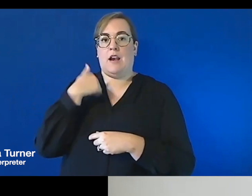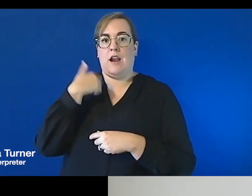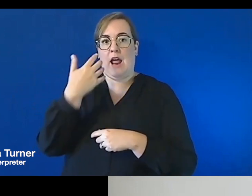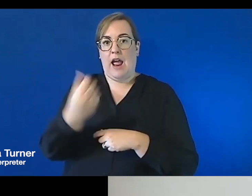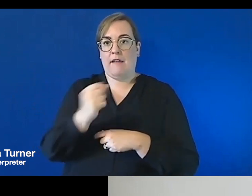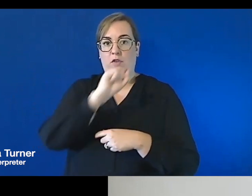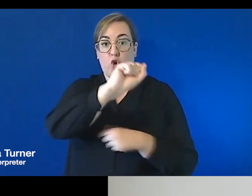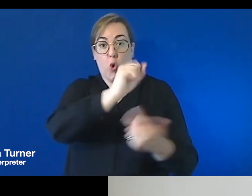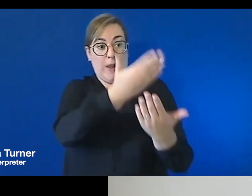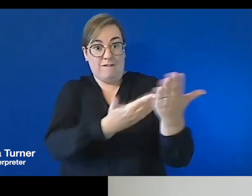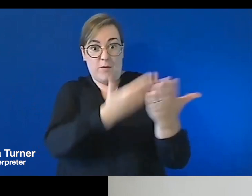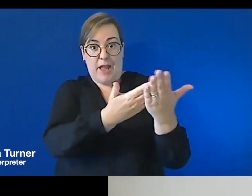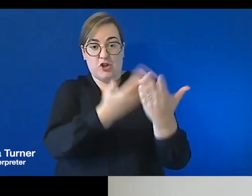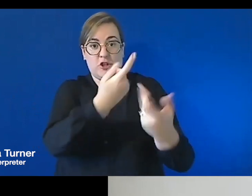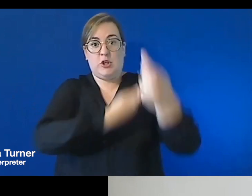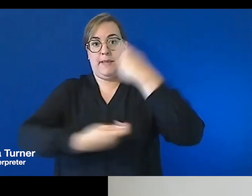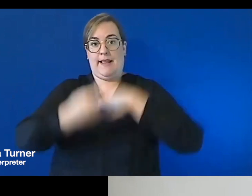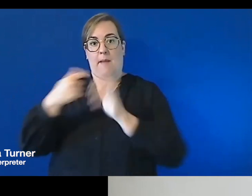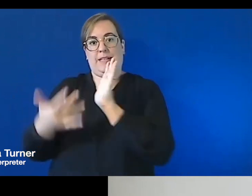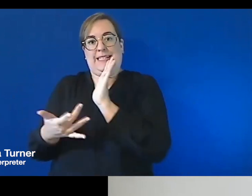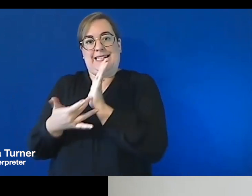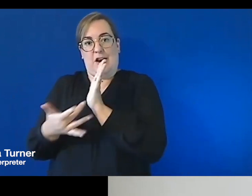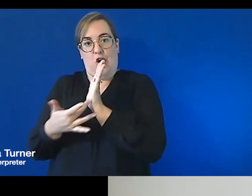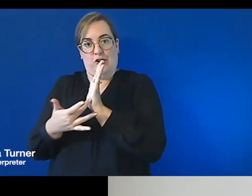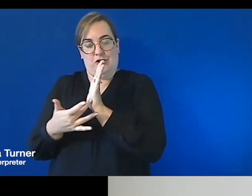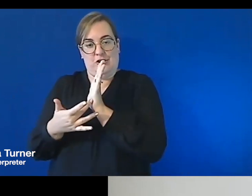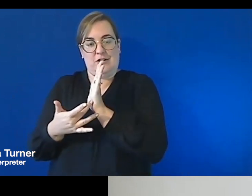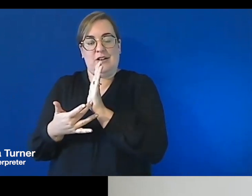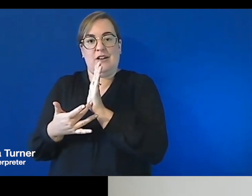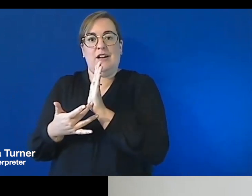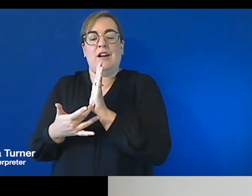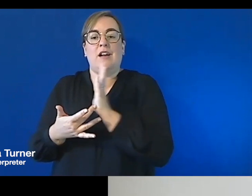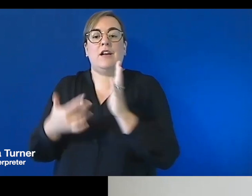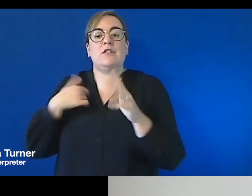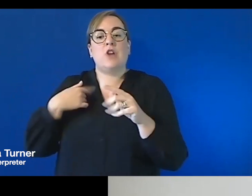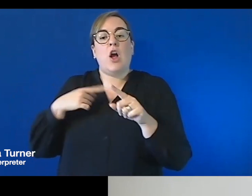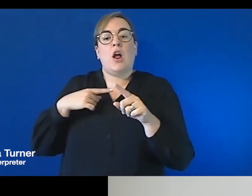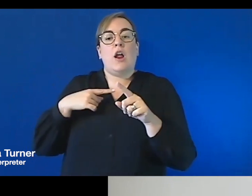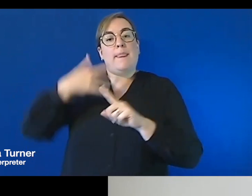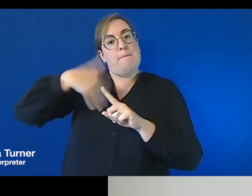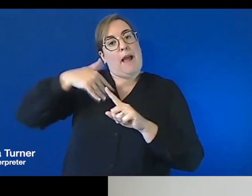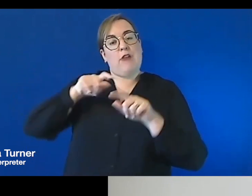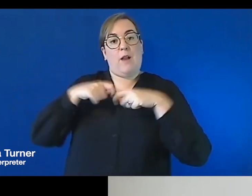so currently the main assets be behind most of the team, it's not just money for instance